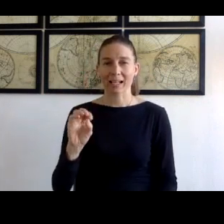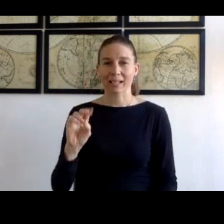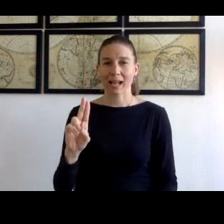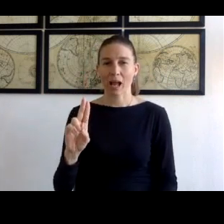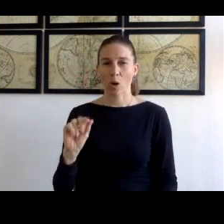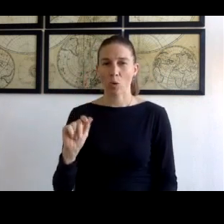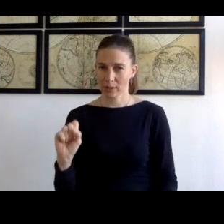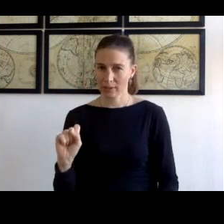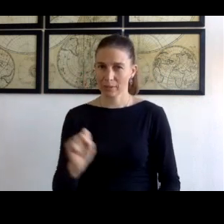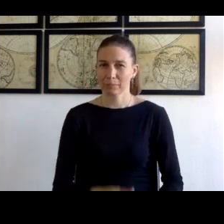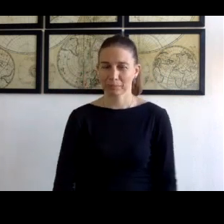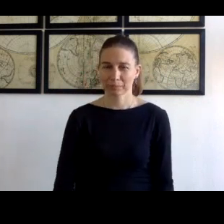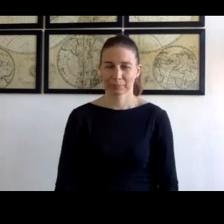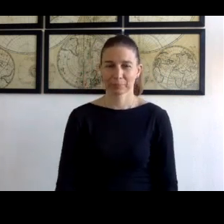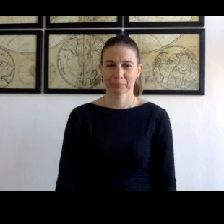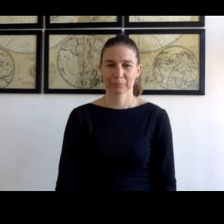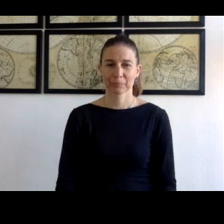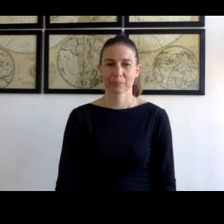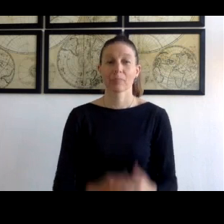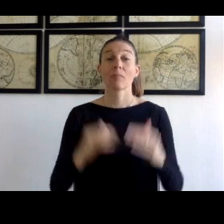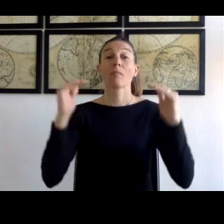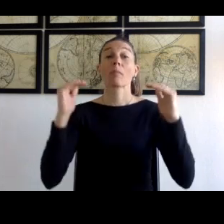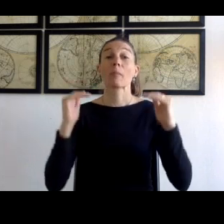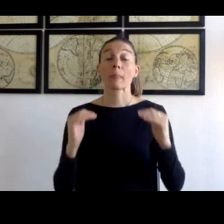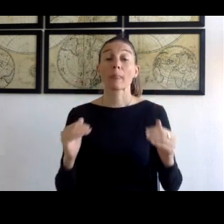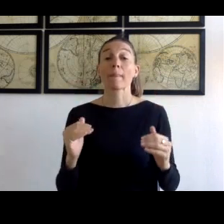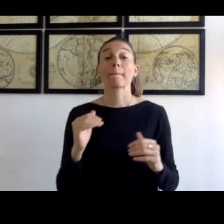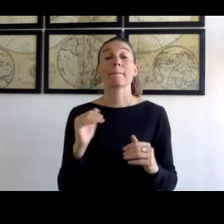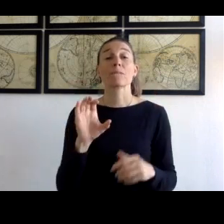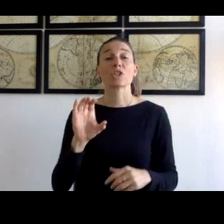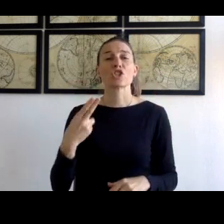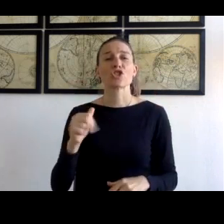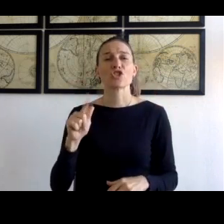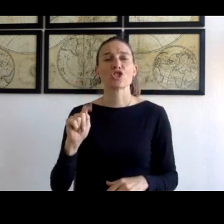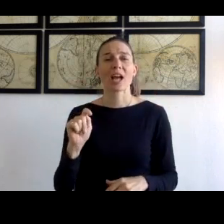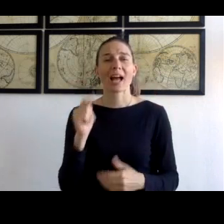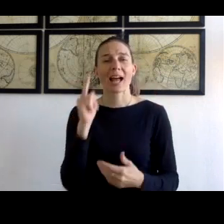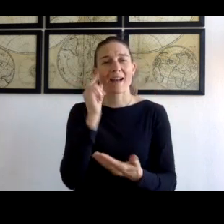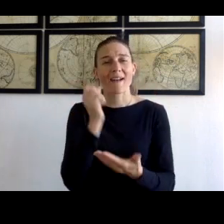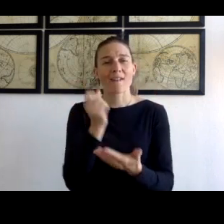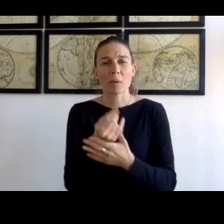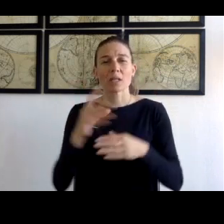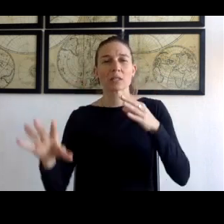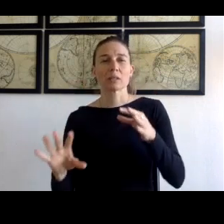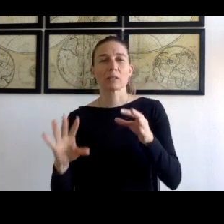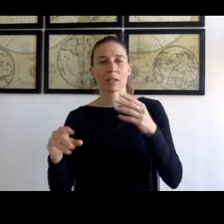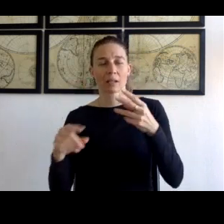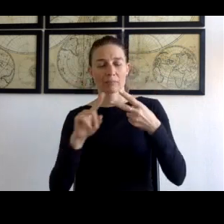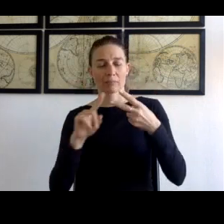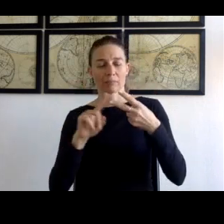You can find additional information in the chat box. There is the link to the toolkit we're mentioning today